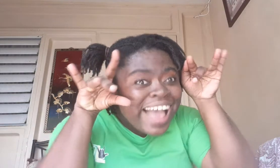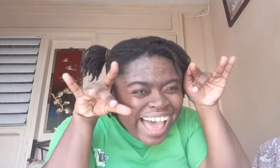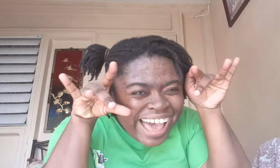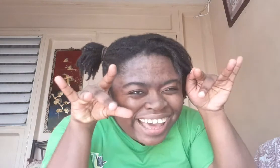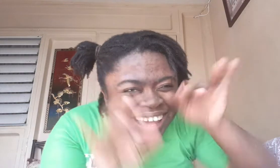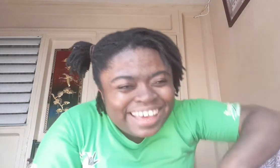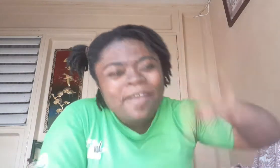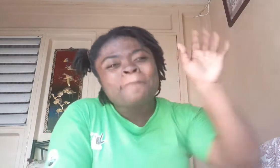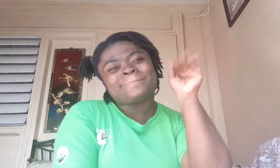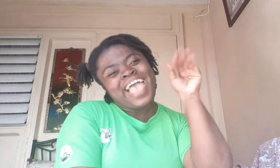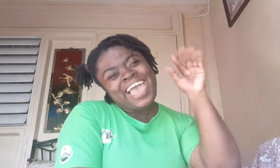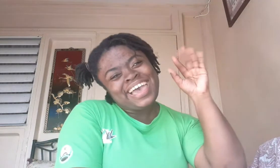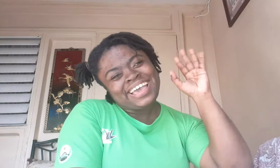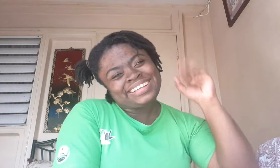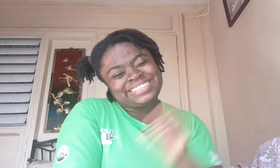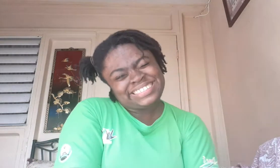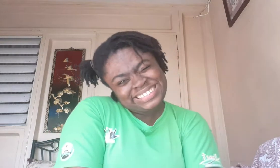(Haha) Bye-Bye